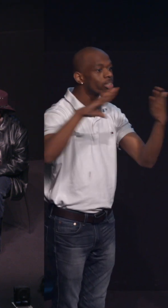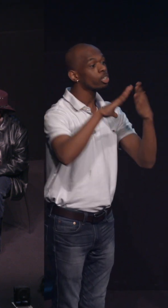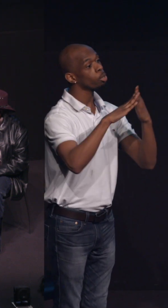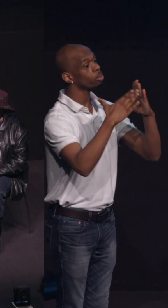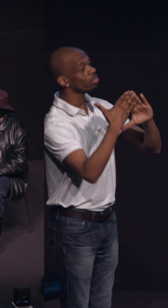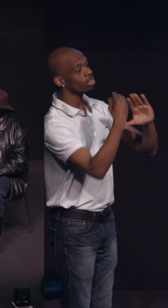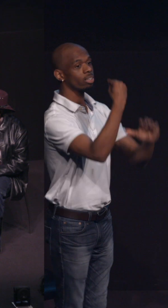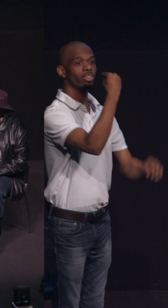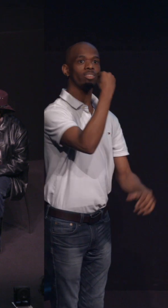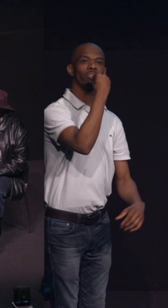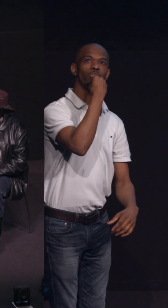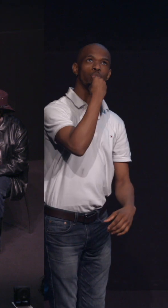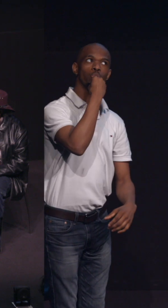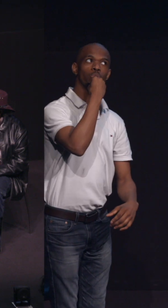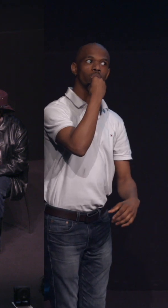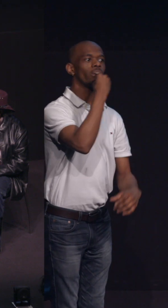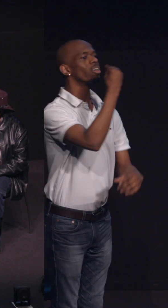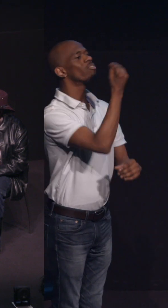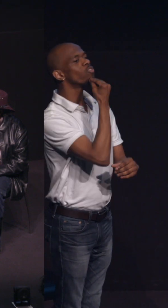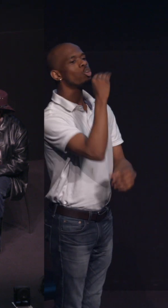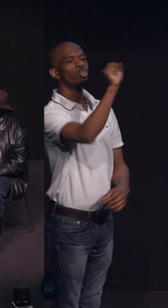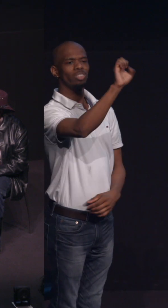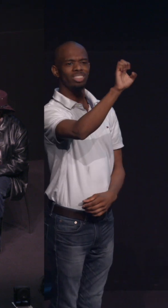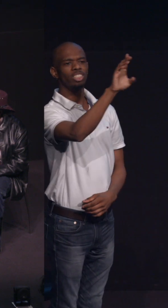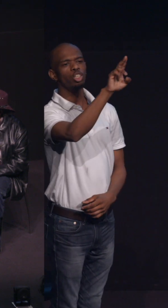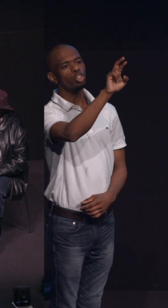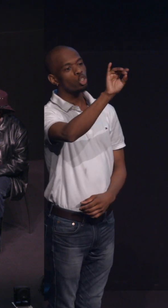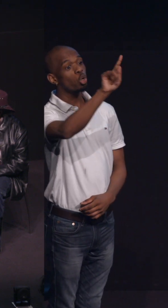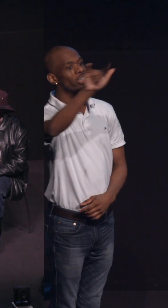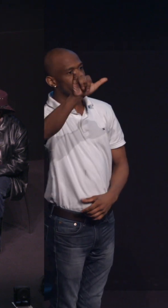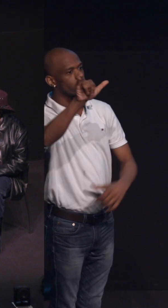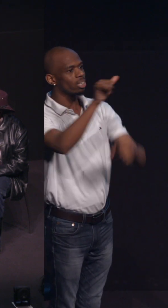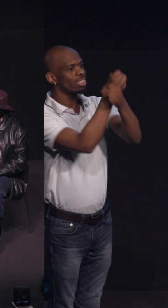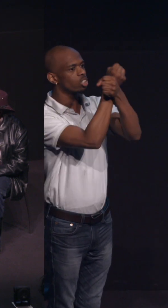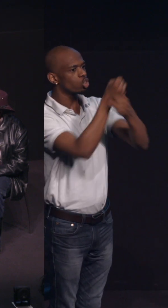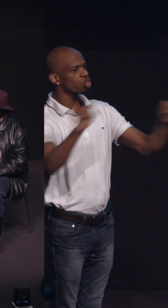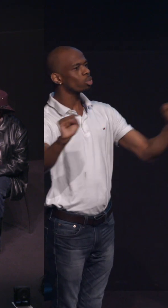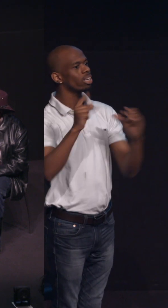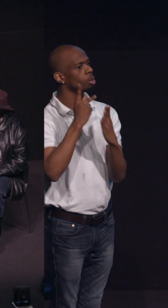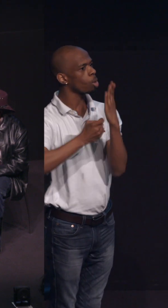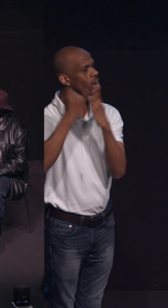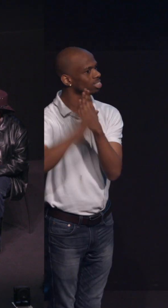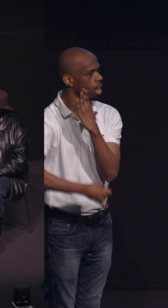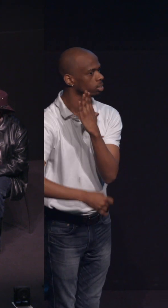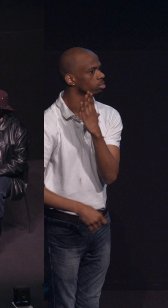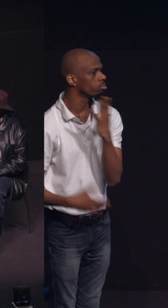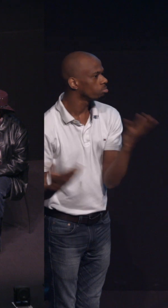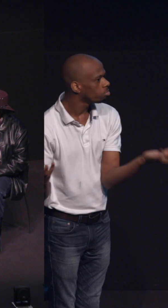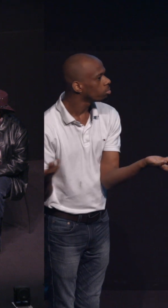Community Food-- Kanchan: Food Security Project. Bryant: Food Security Project, right. Can you just talk about that kind of lens of moving beyond